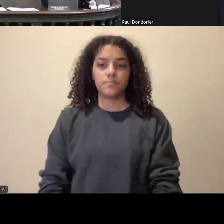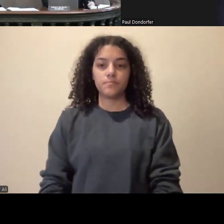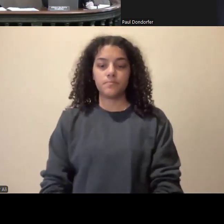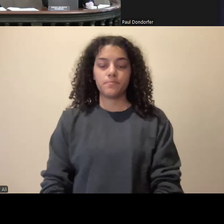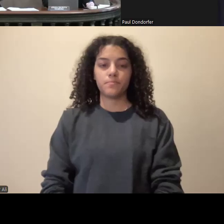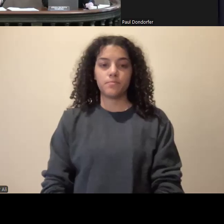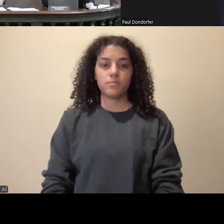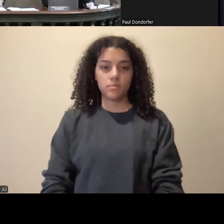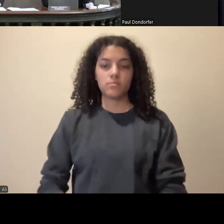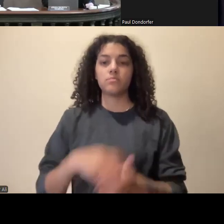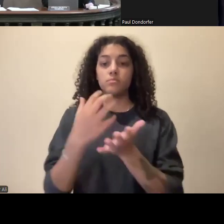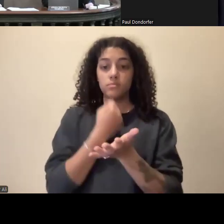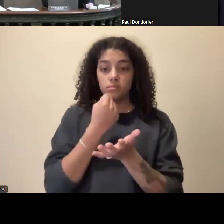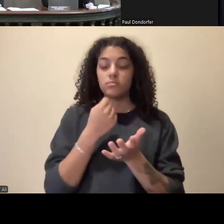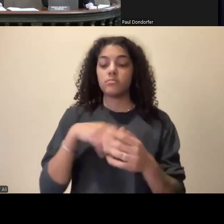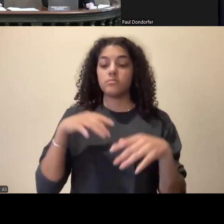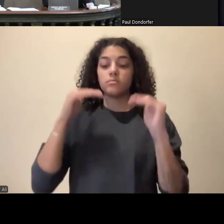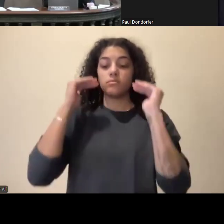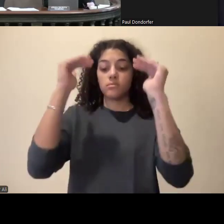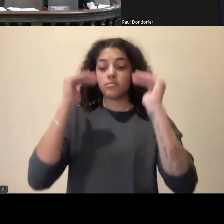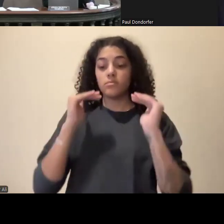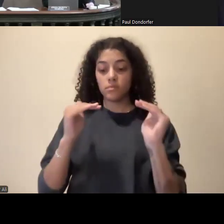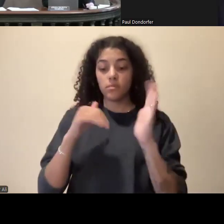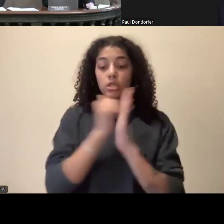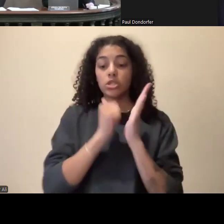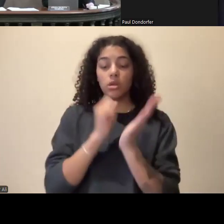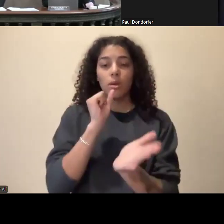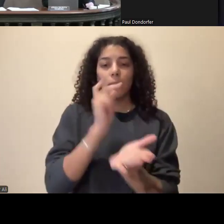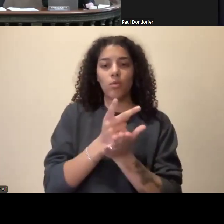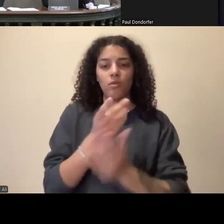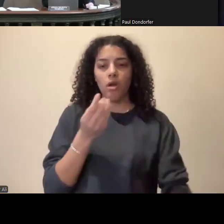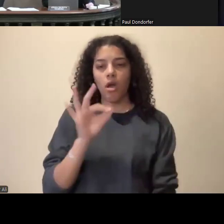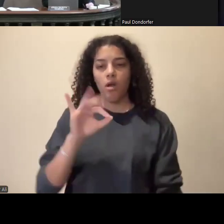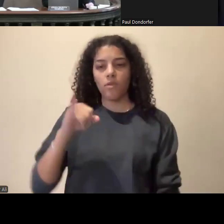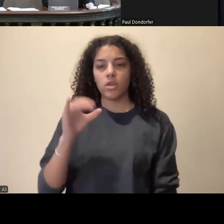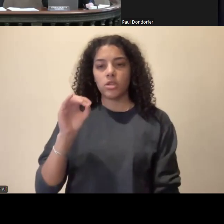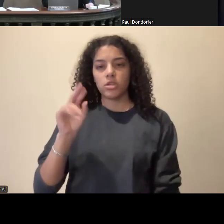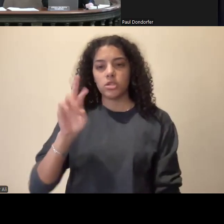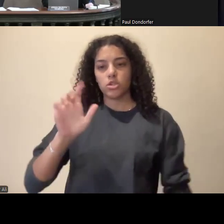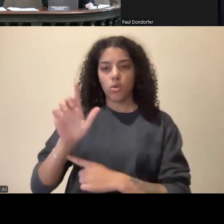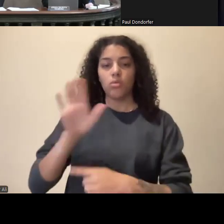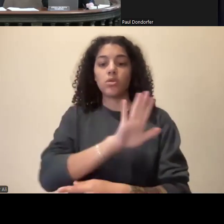We'll now move to the approval of journal Your copies of day for April 8th is available through